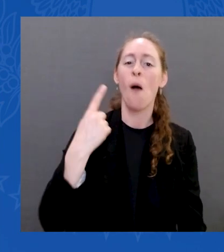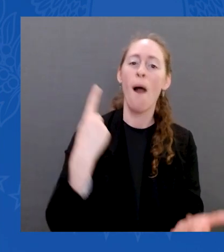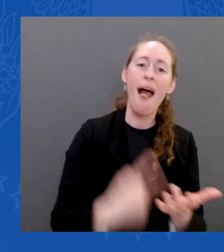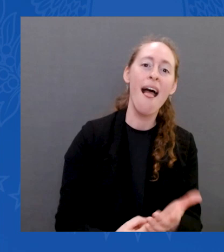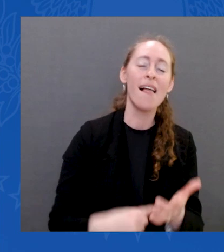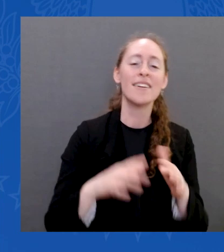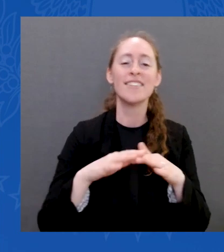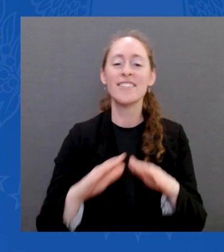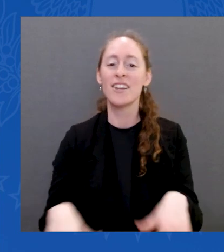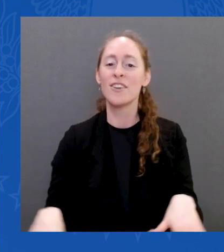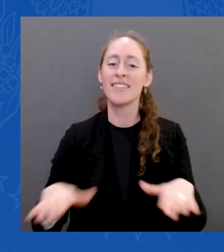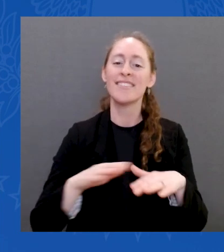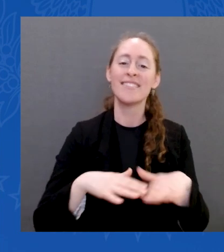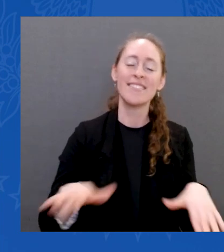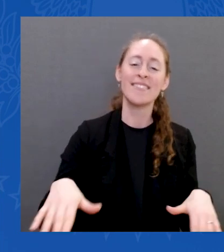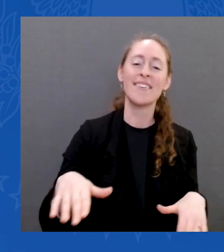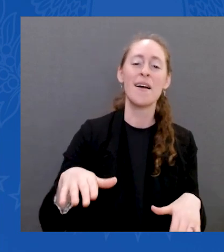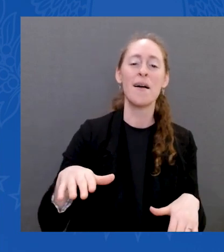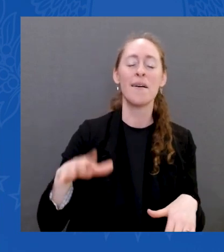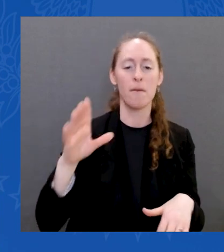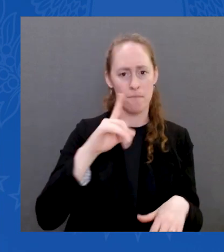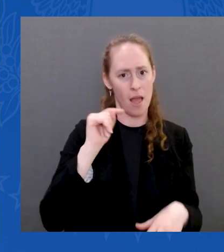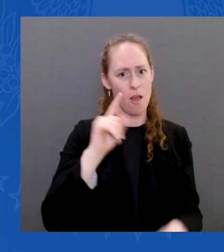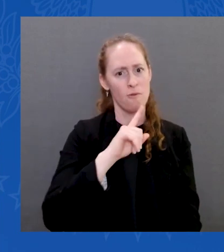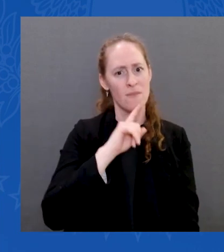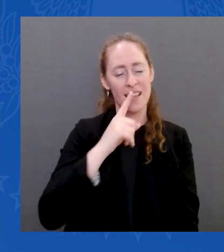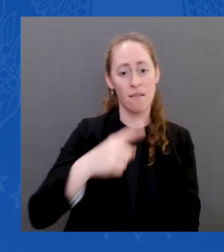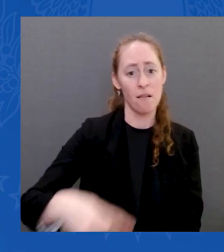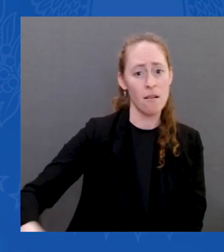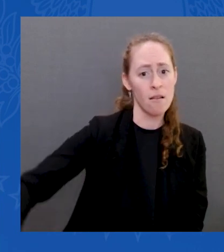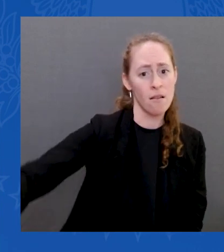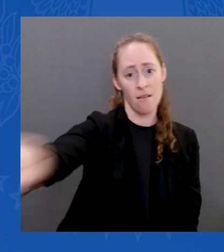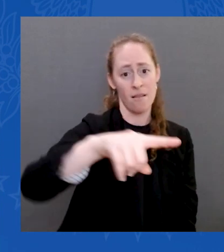They're our children. And they are the kite strings that literally lift